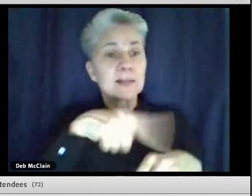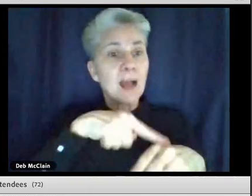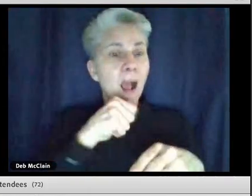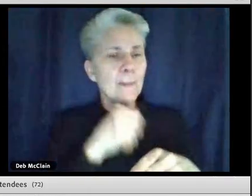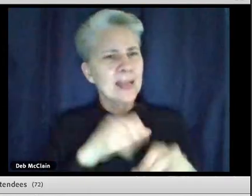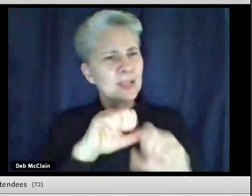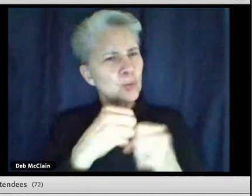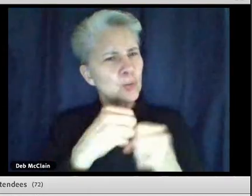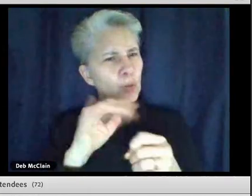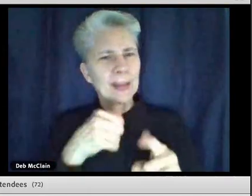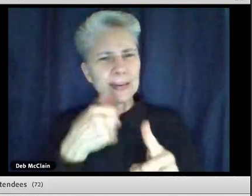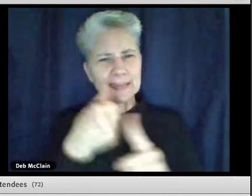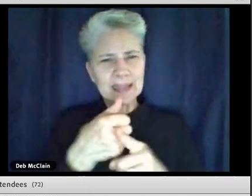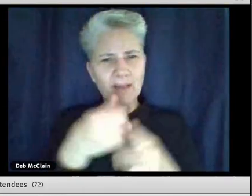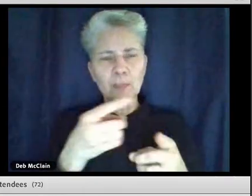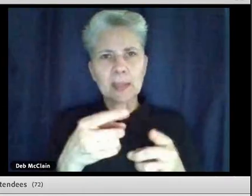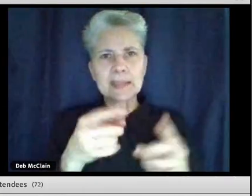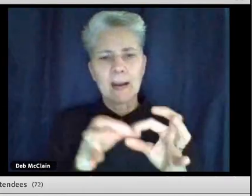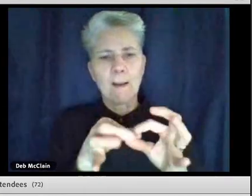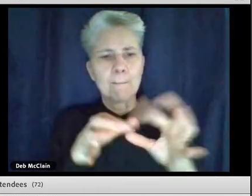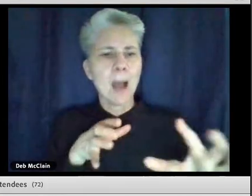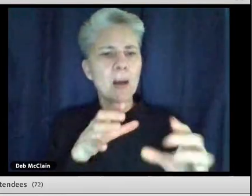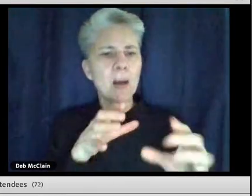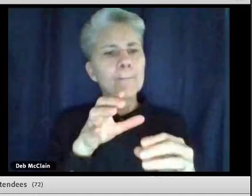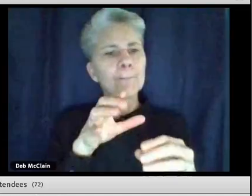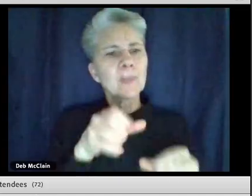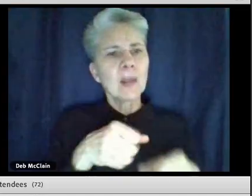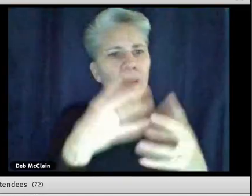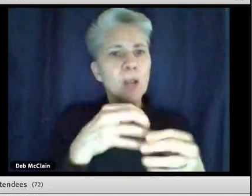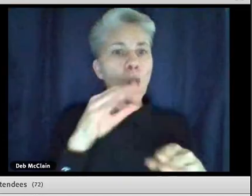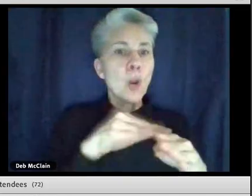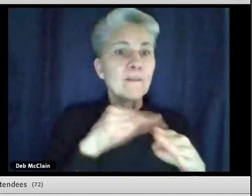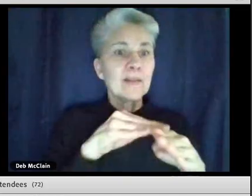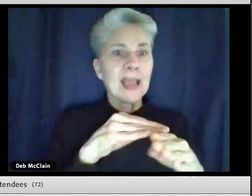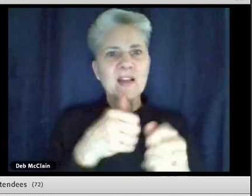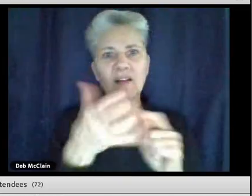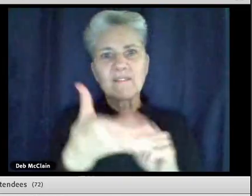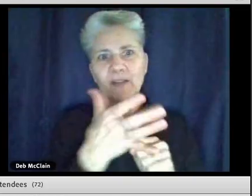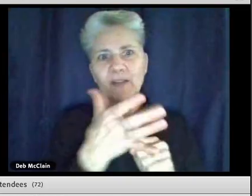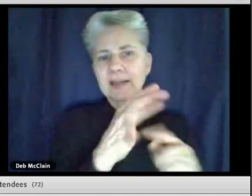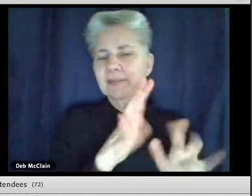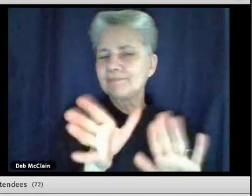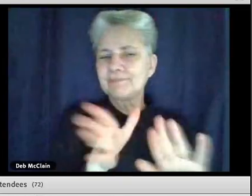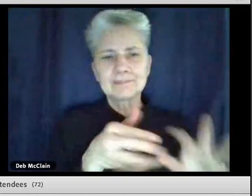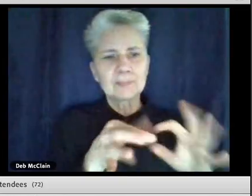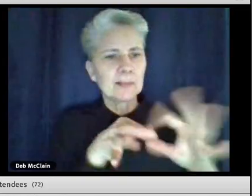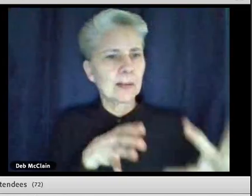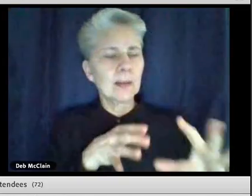And, you know, think about social-media self-discipline. Maybe uninstall the apps that pop up with notifications